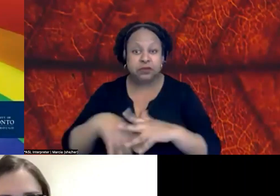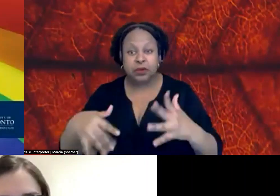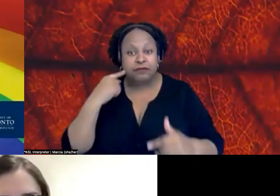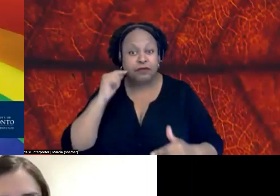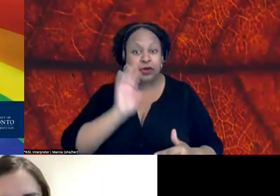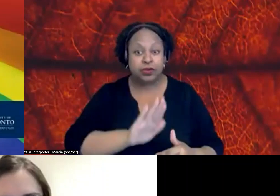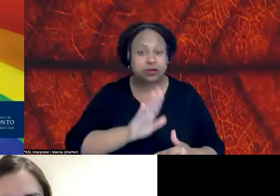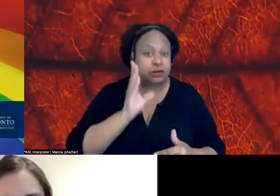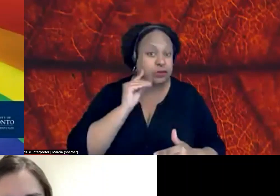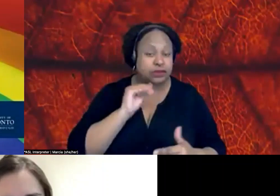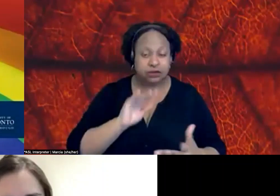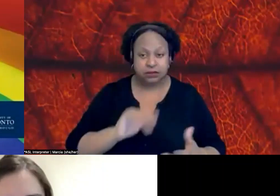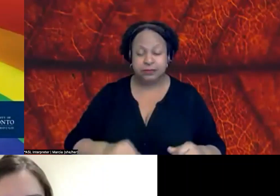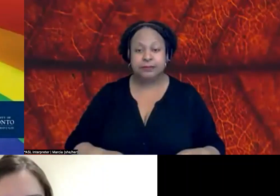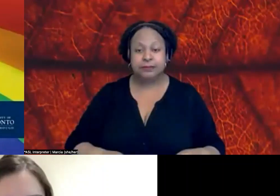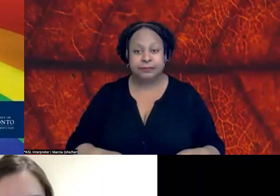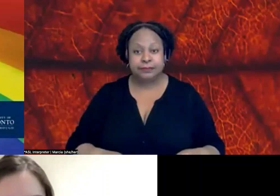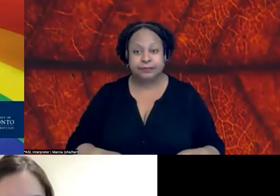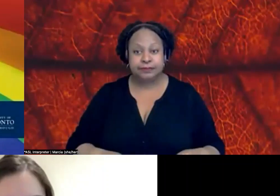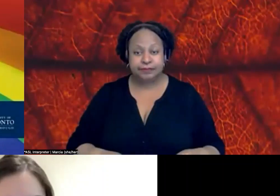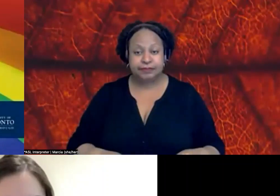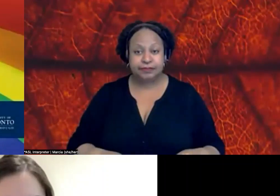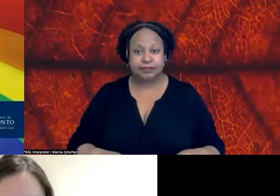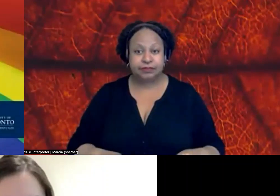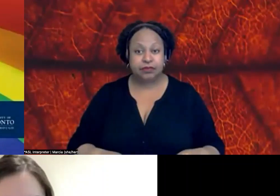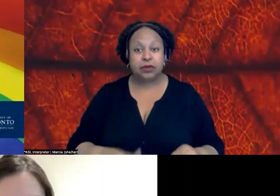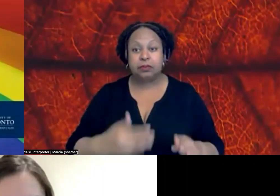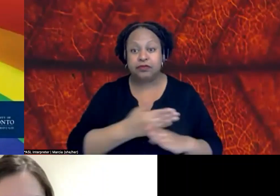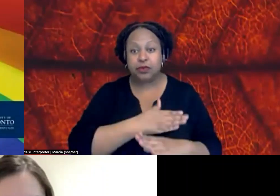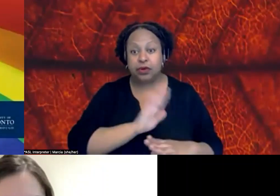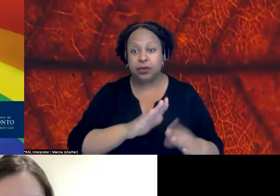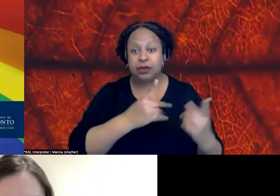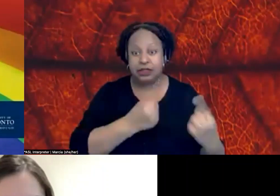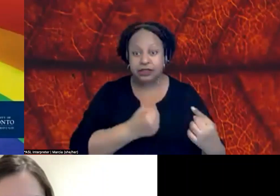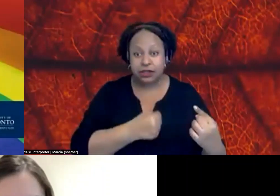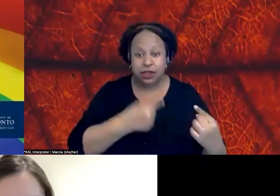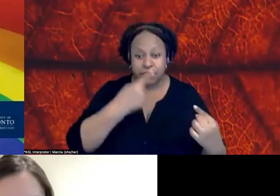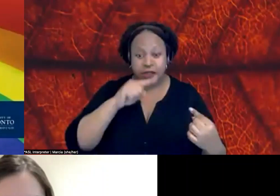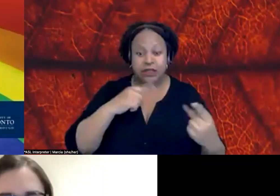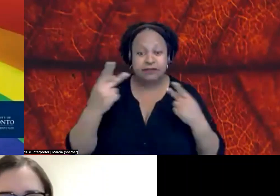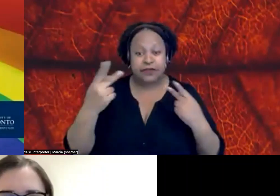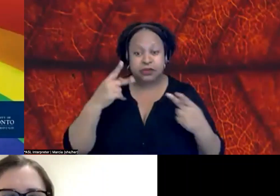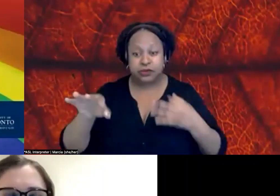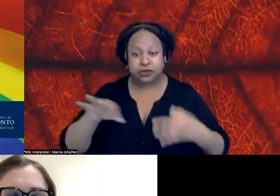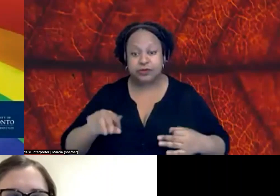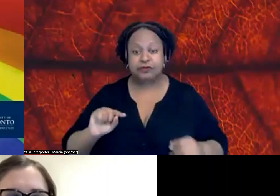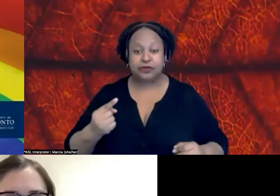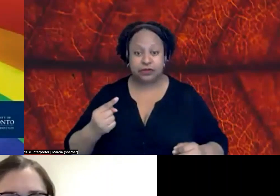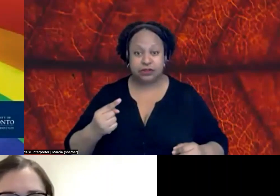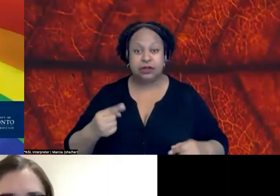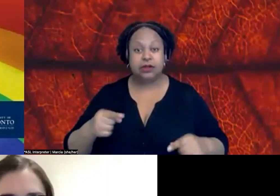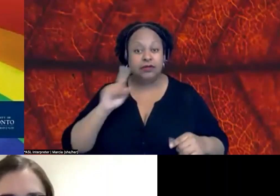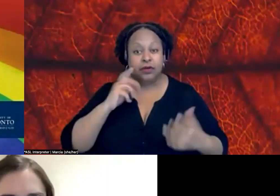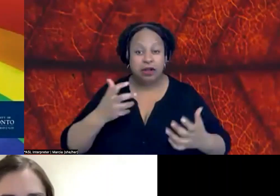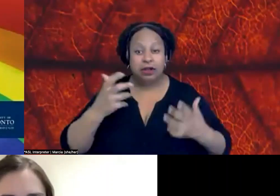And Jessica, before answering this question if you could please visually describe yourself for the audience that would be much appreciated.